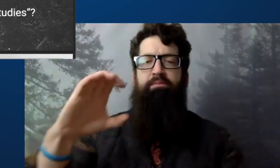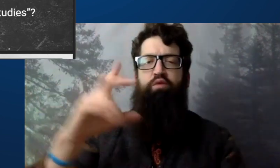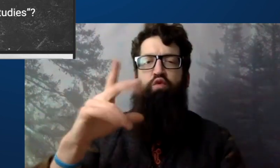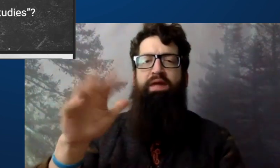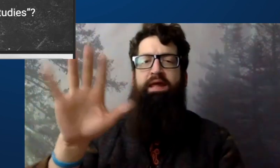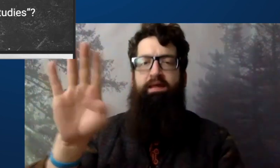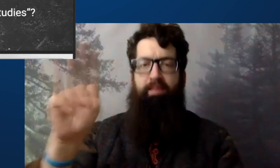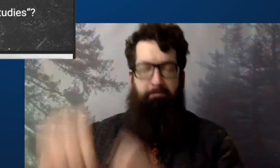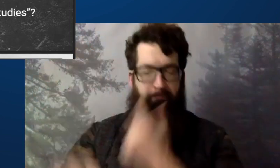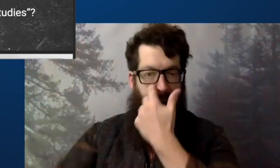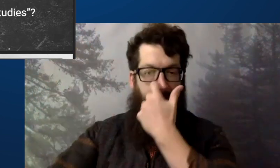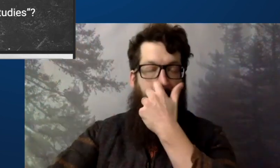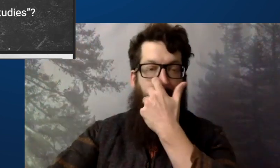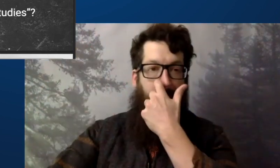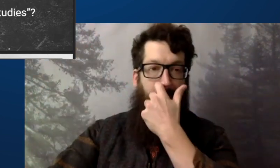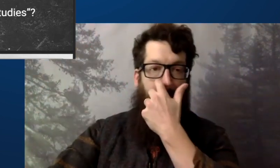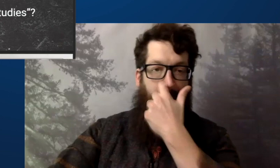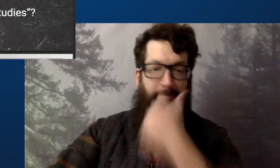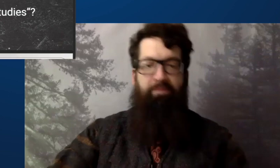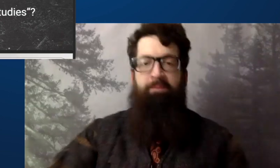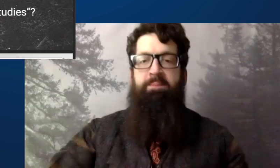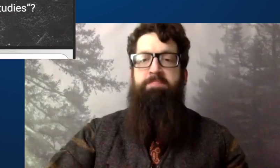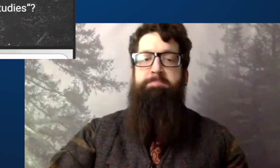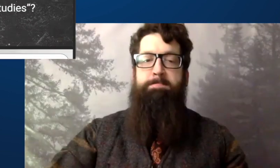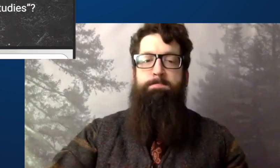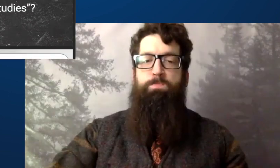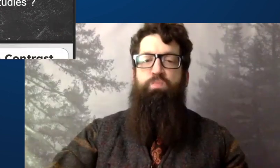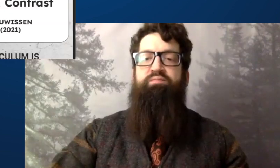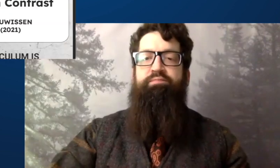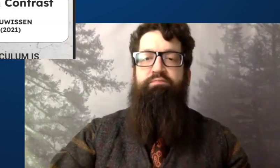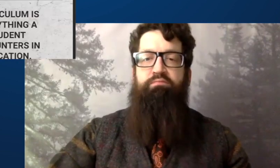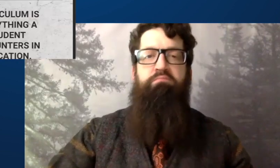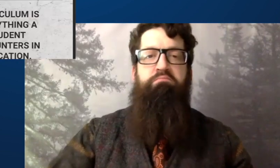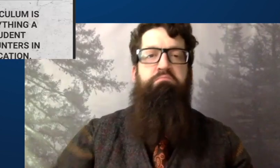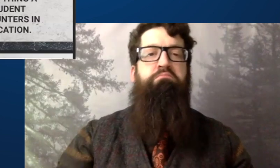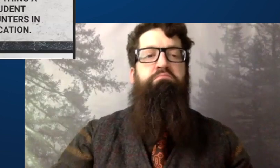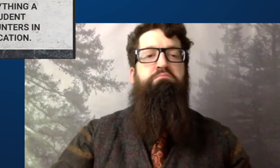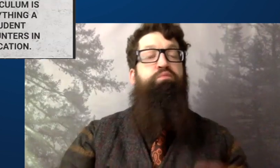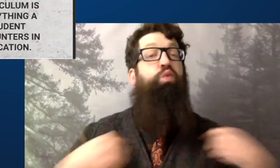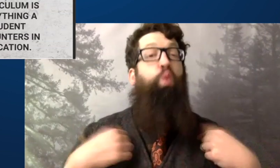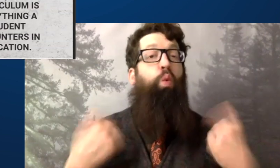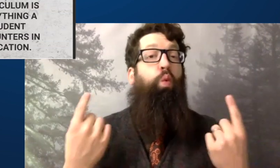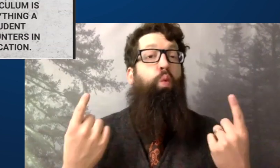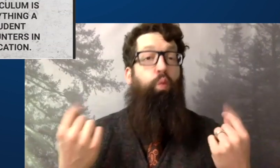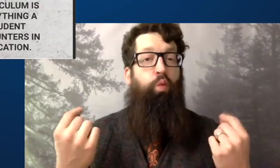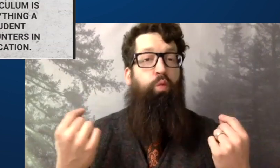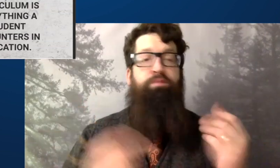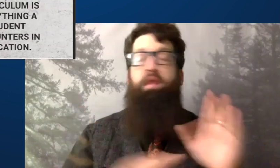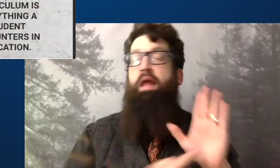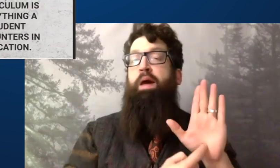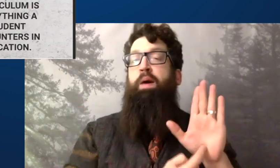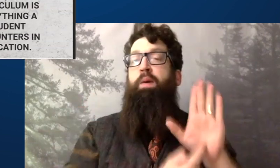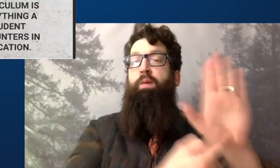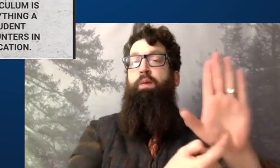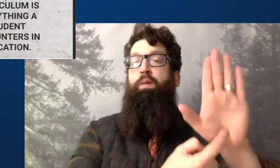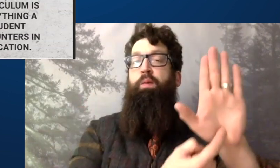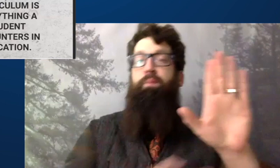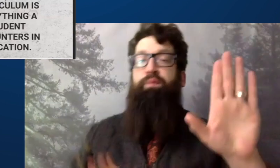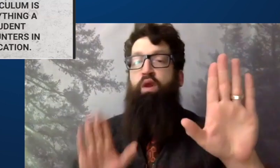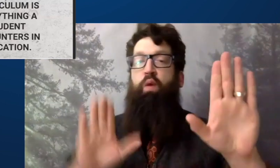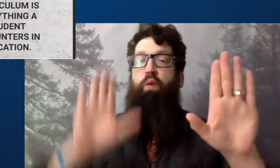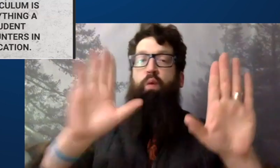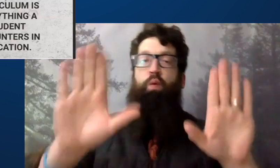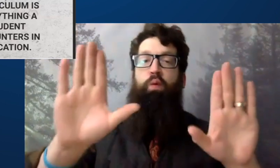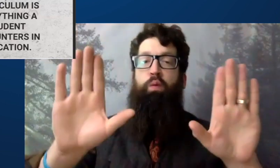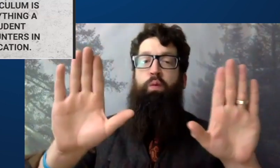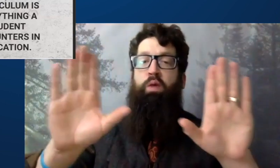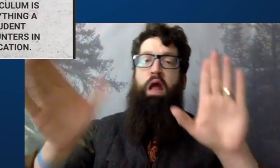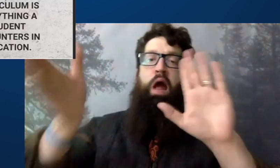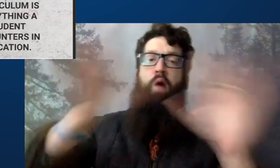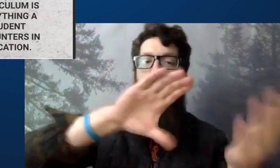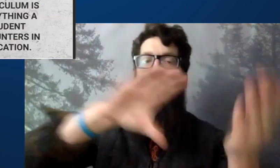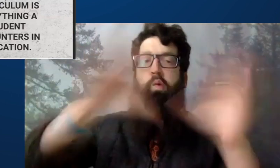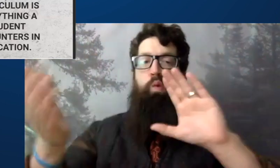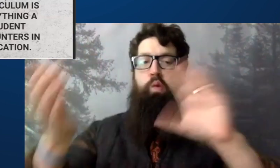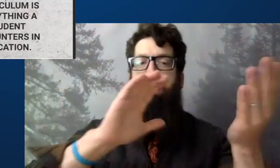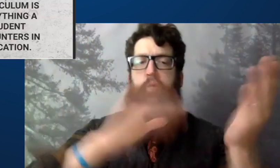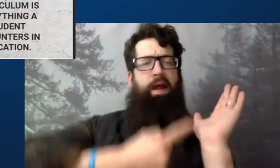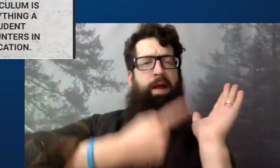ASL for curriculum, what I'm going to do now is show you